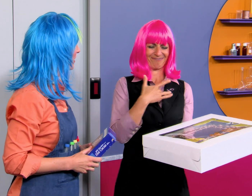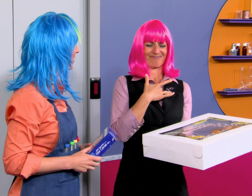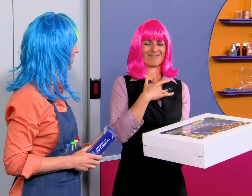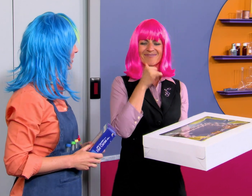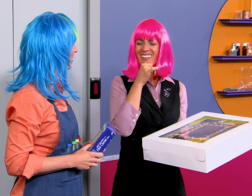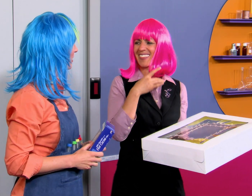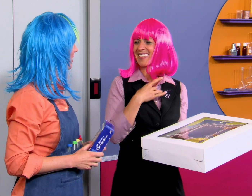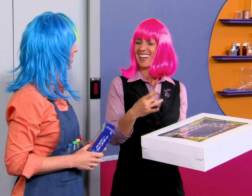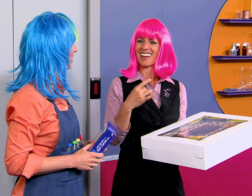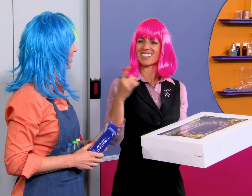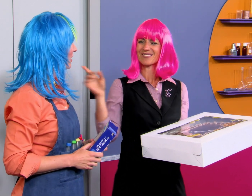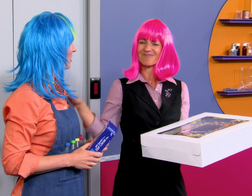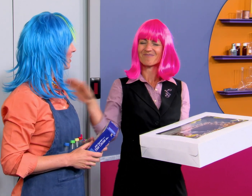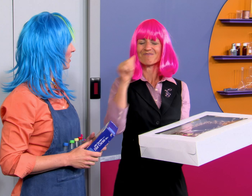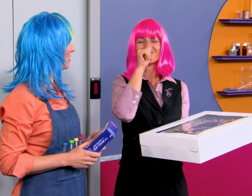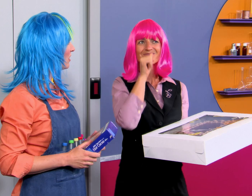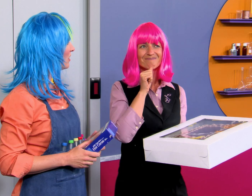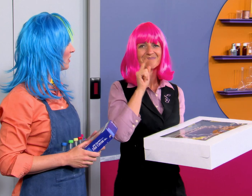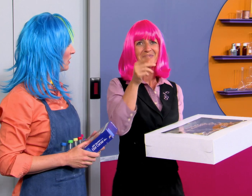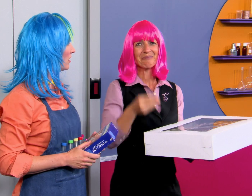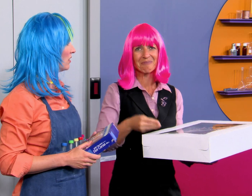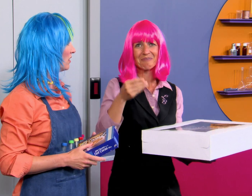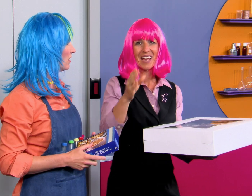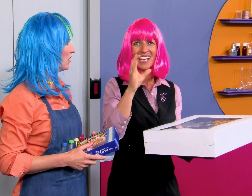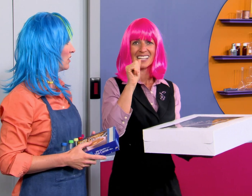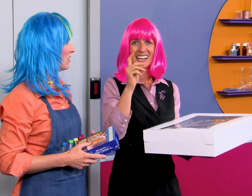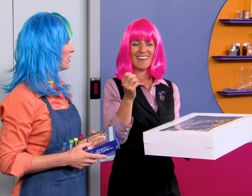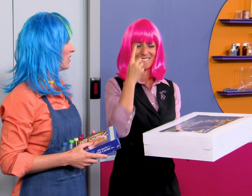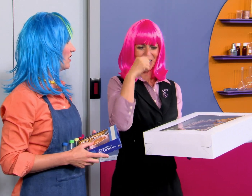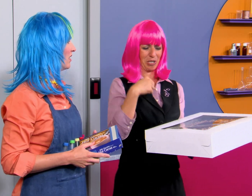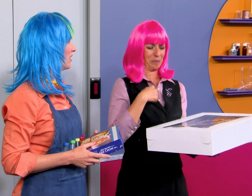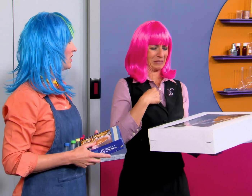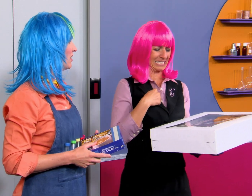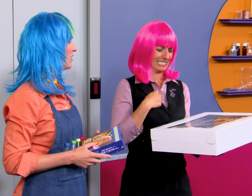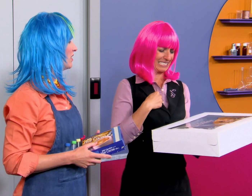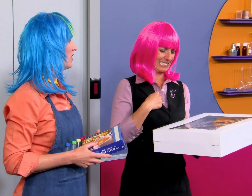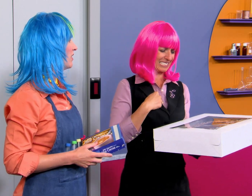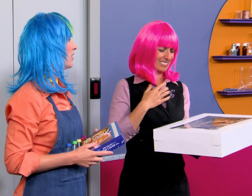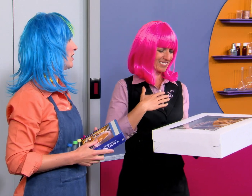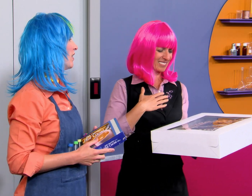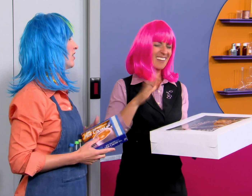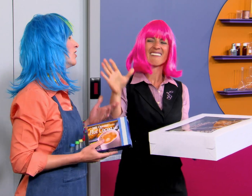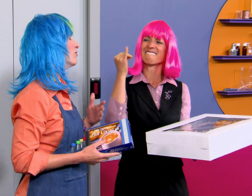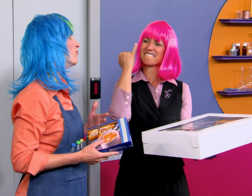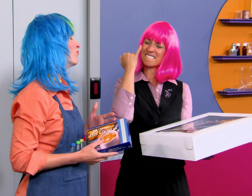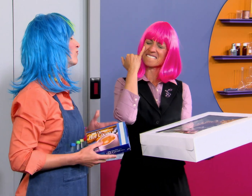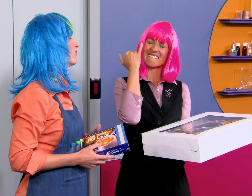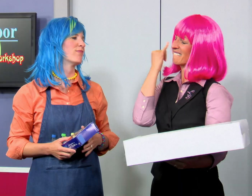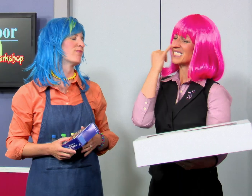I SHOULDN'T HAVE TRIED TO FORCE YOU TO BUY ME ANOTHER ONE.